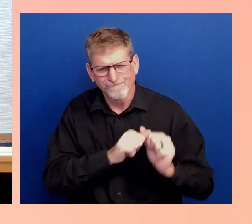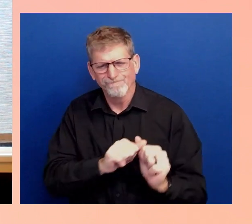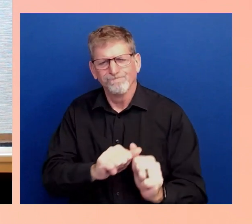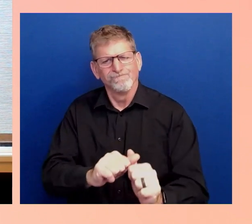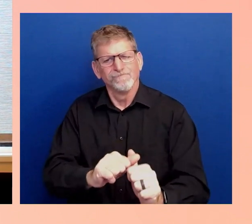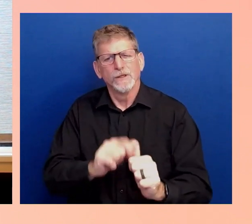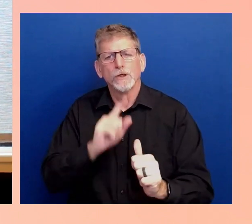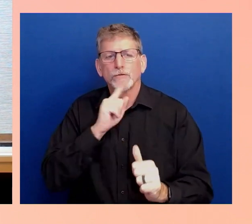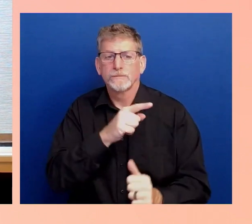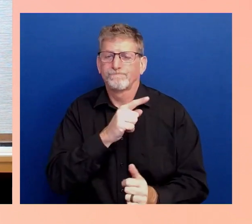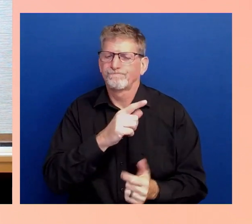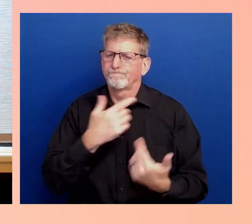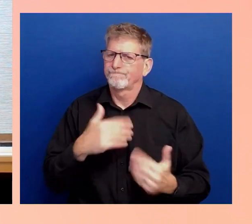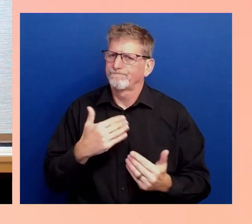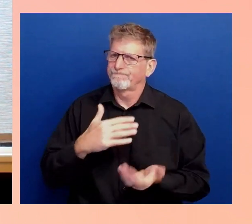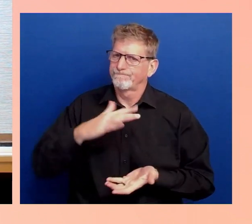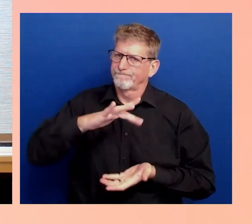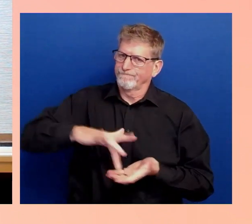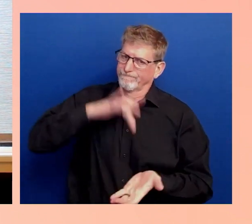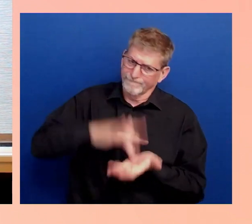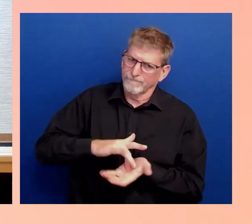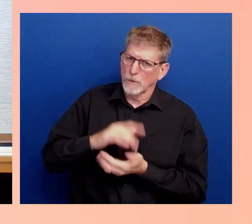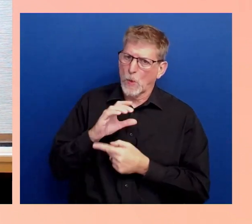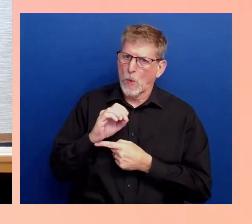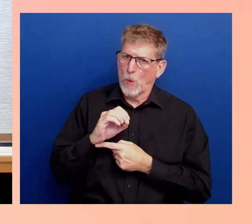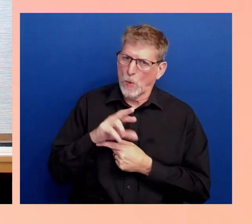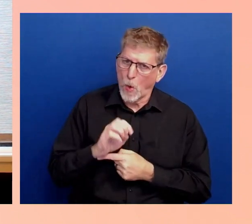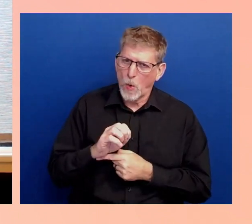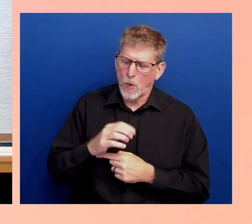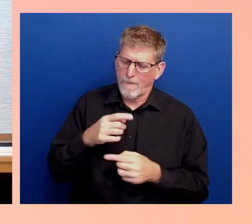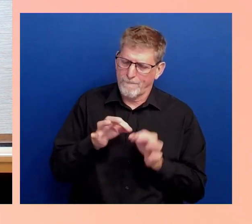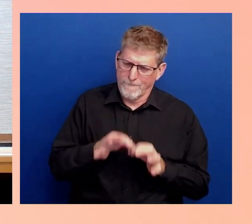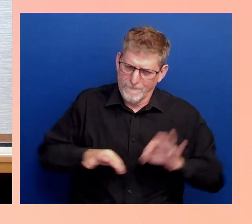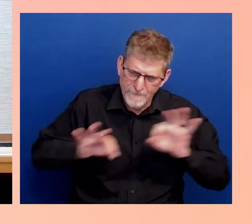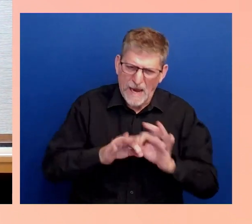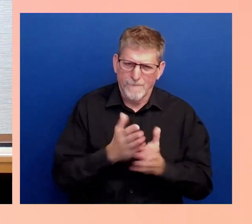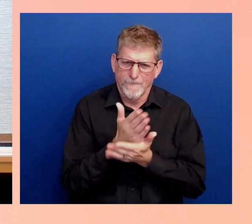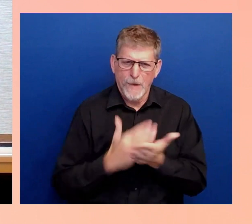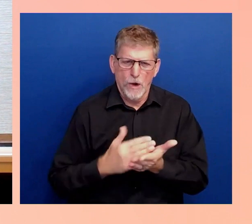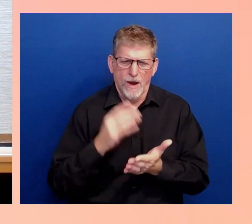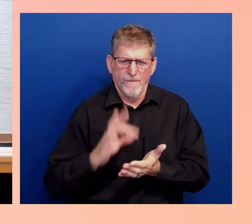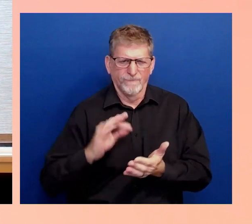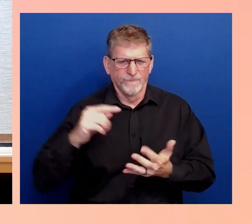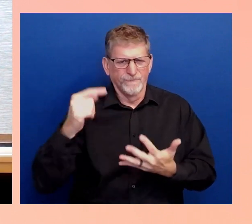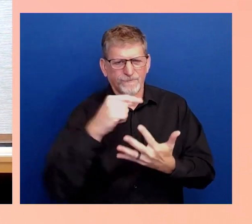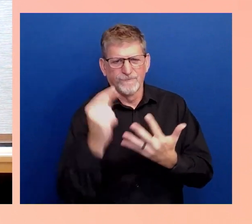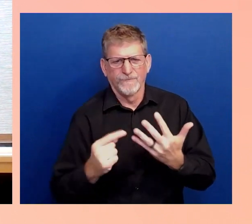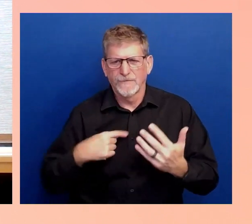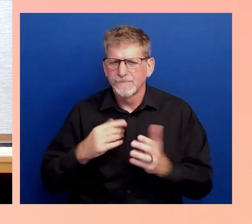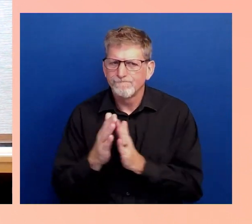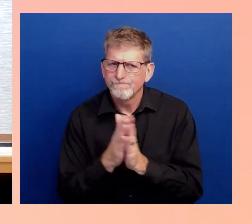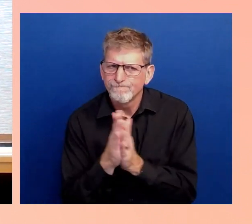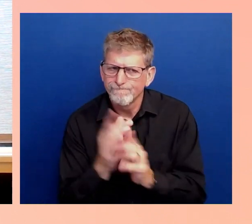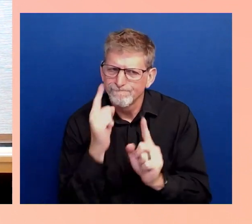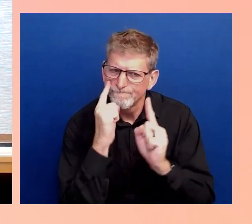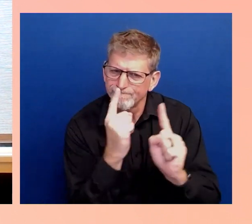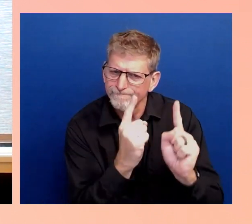main part of the things that we should be striving for. That's a key thing. But to your question,